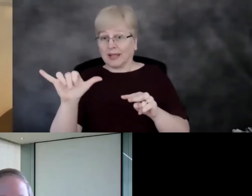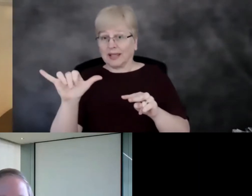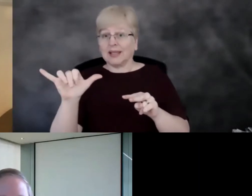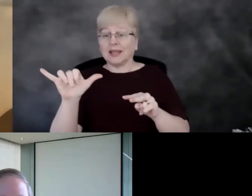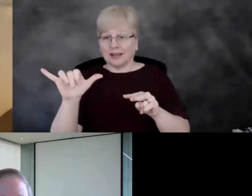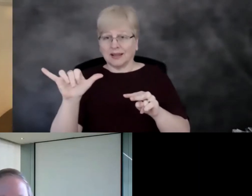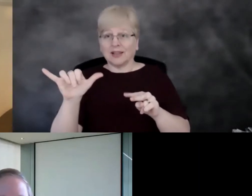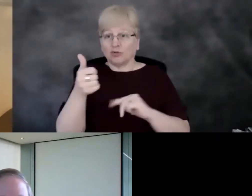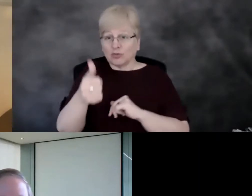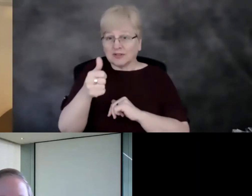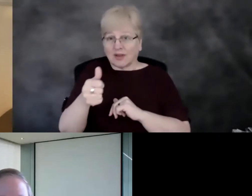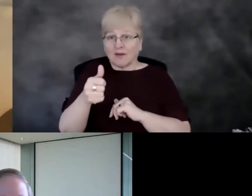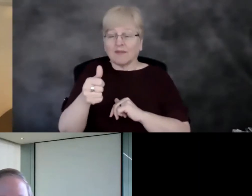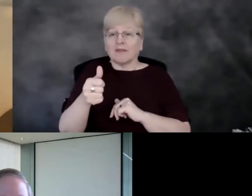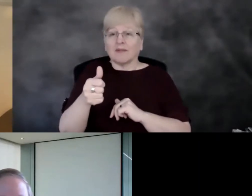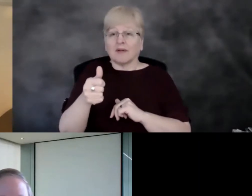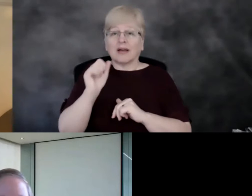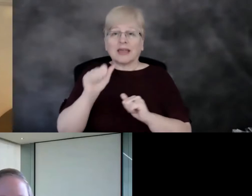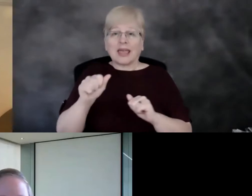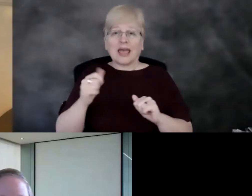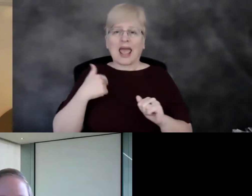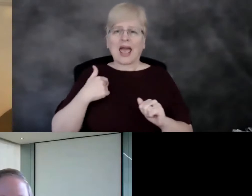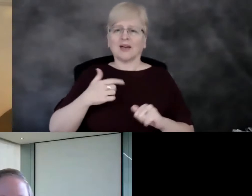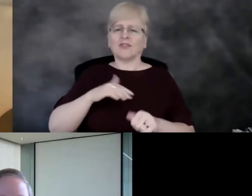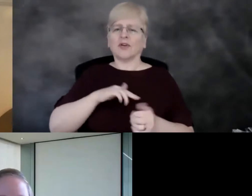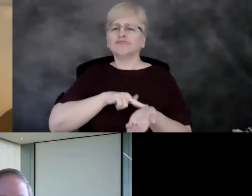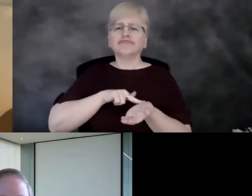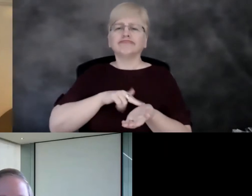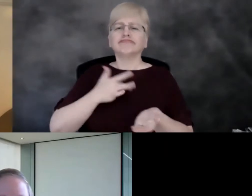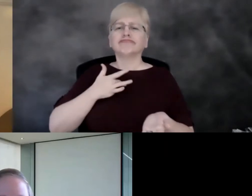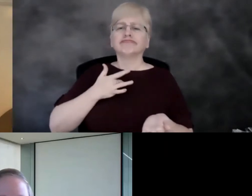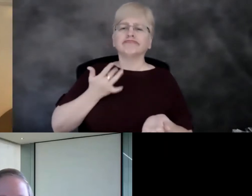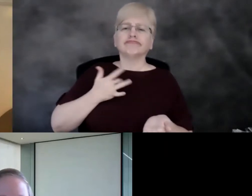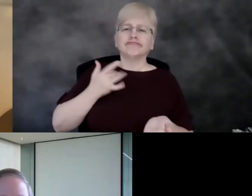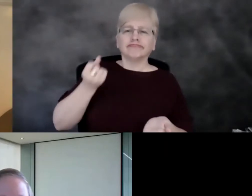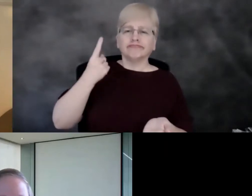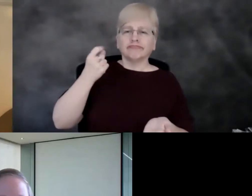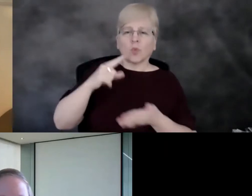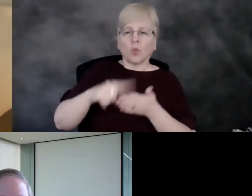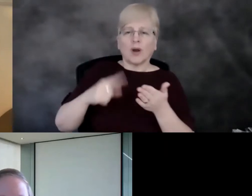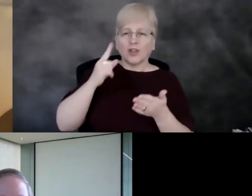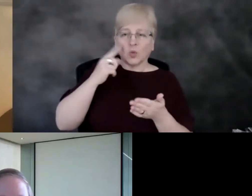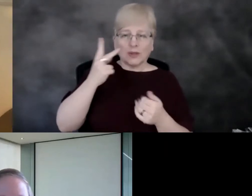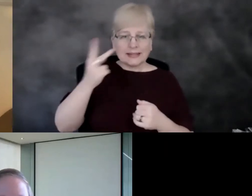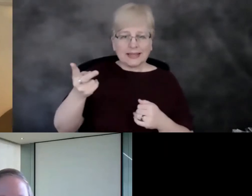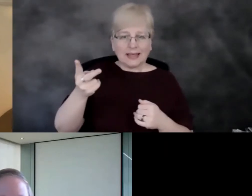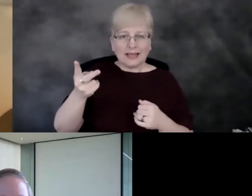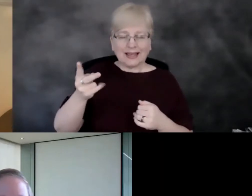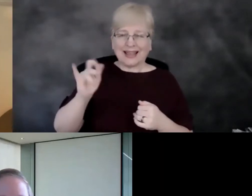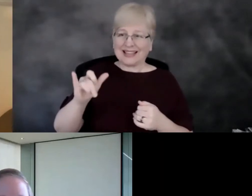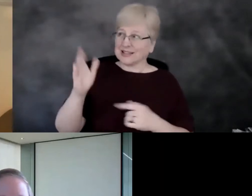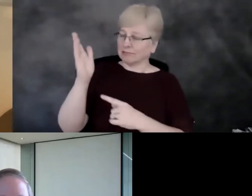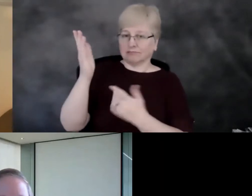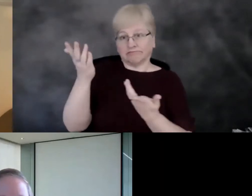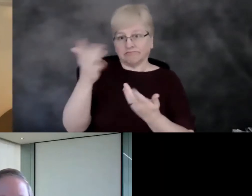be able to have a sense of what you will see, 16:07:26 which is essentially presentations.